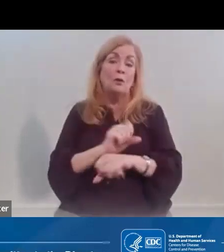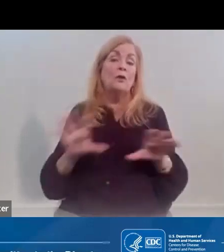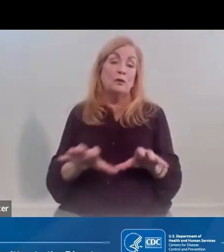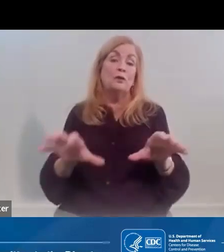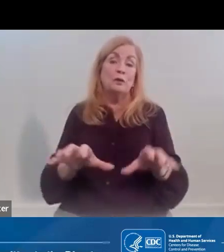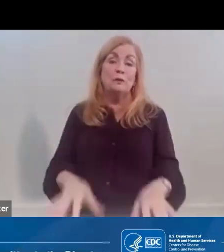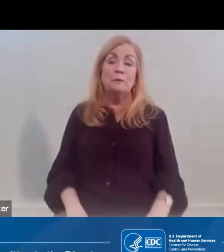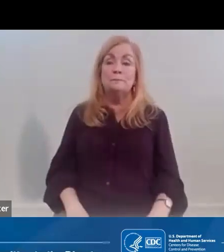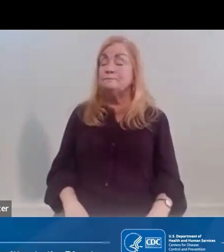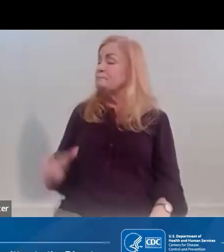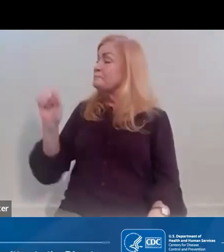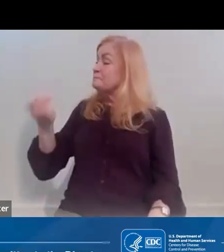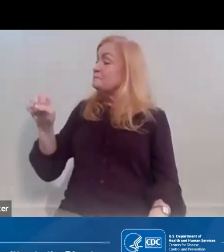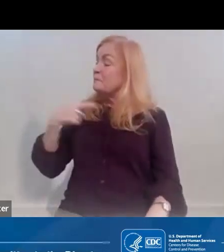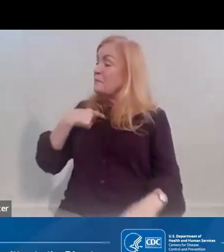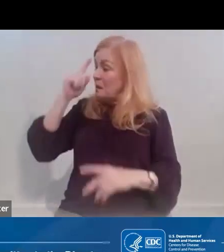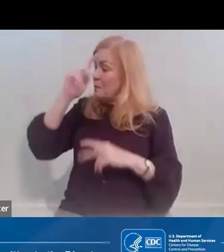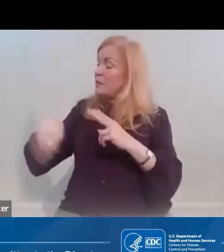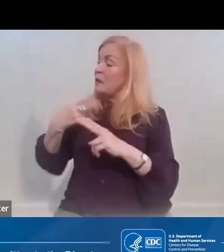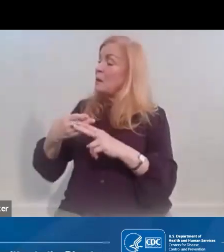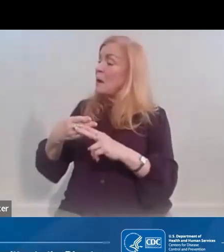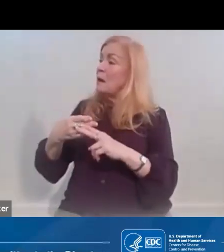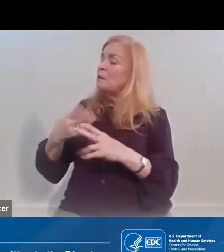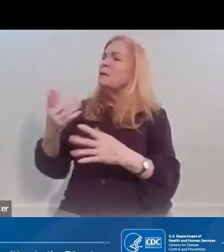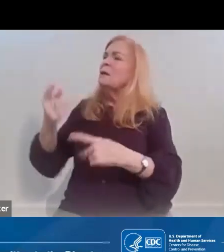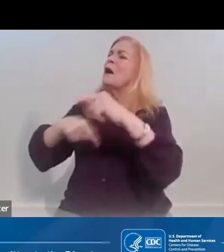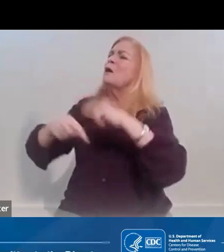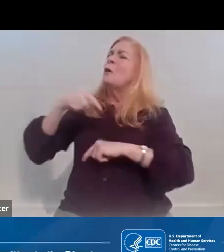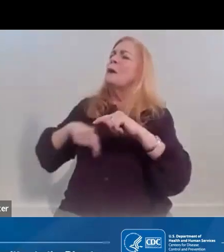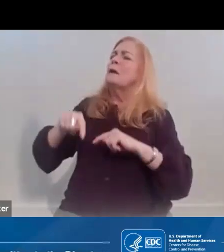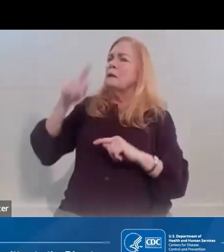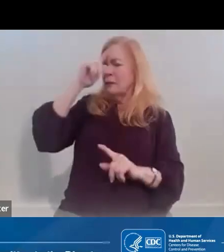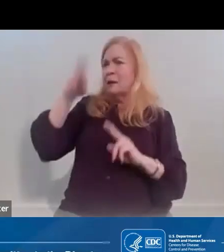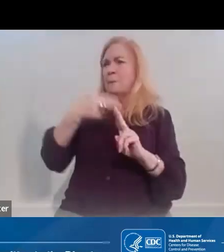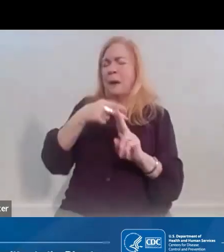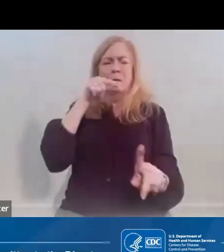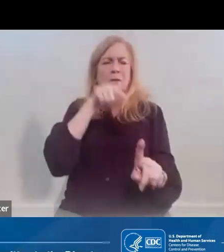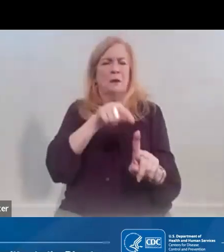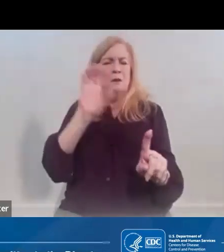Yeah. And I'm thinking about, you know, I go back to Chicago as an example, and the housing